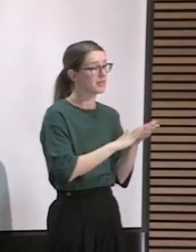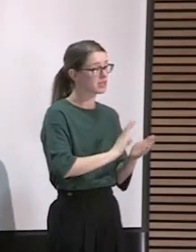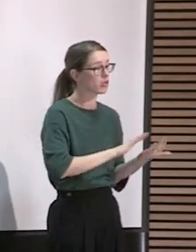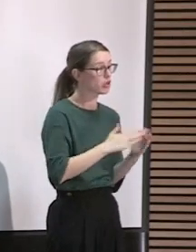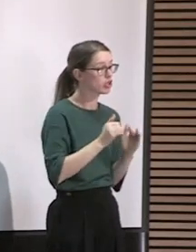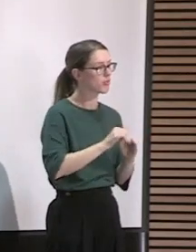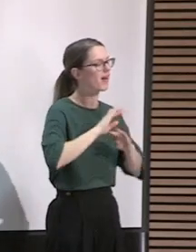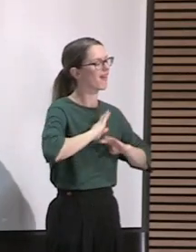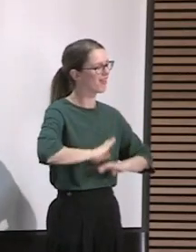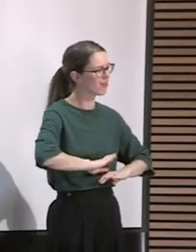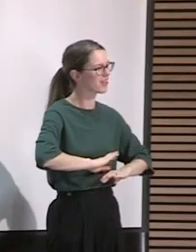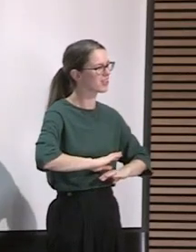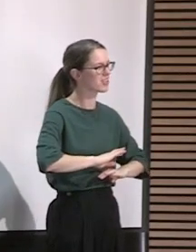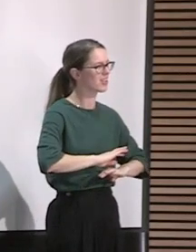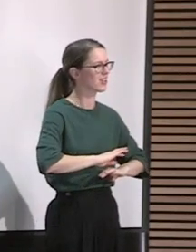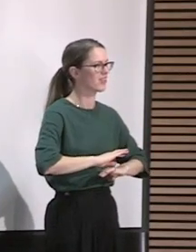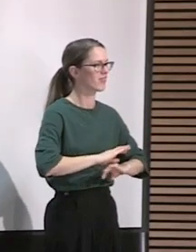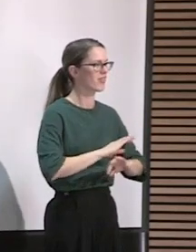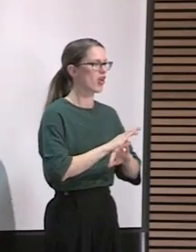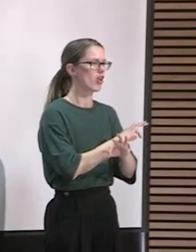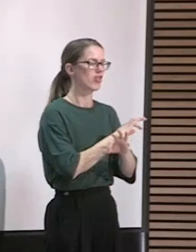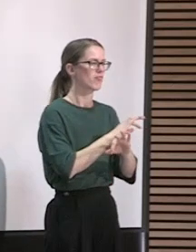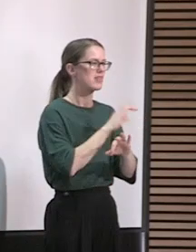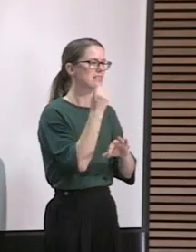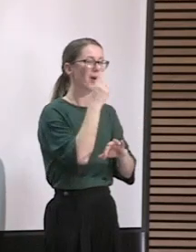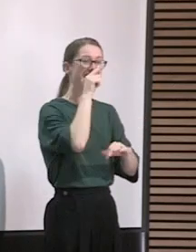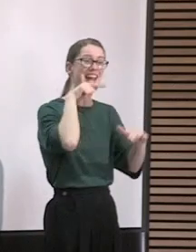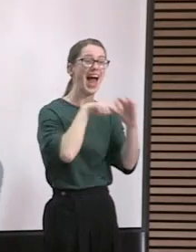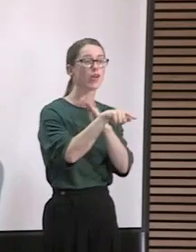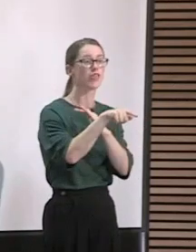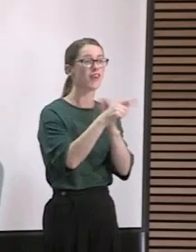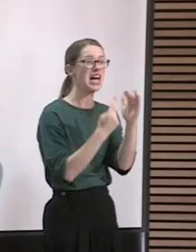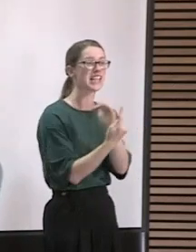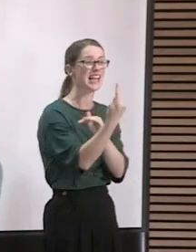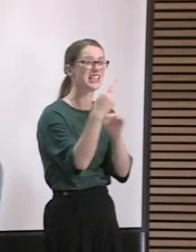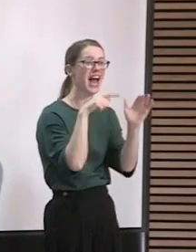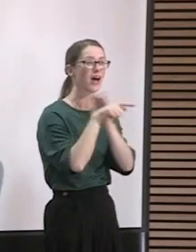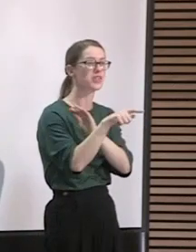regime in June. And so this should give the community